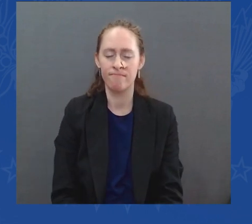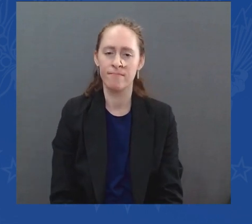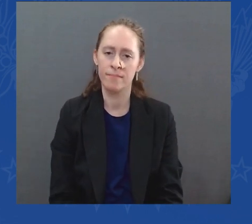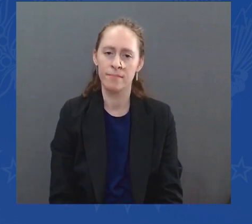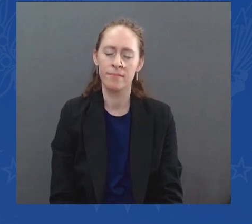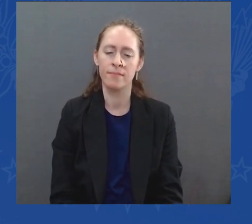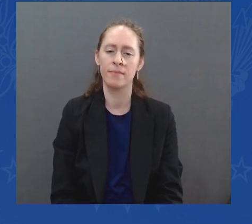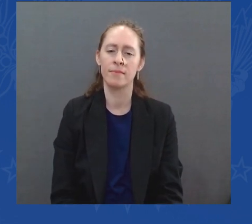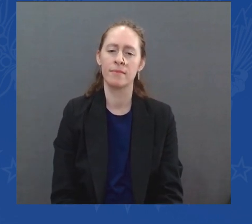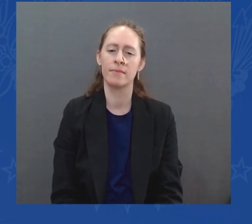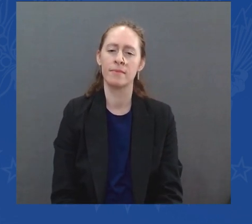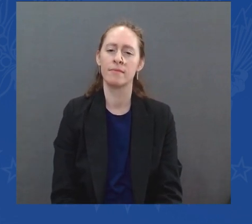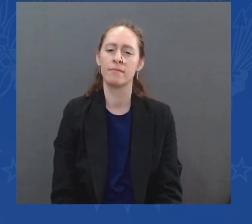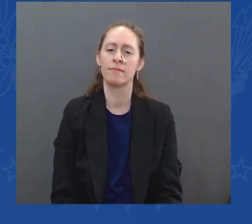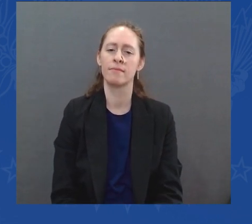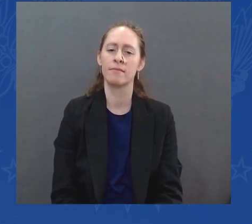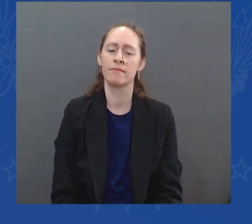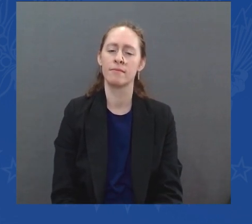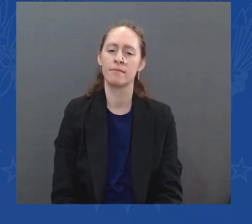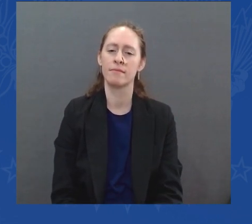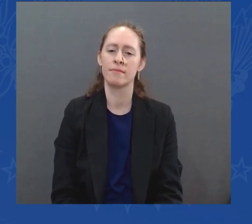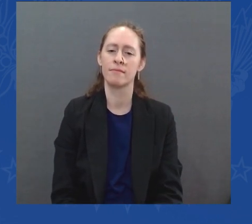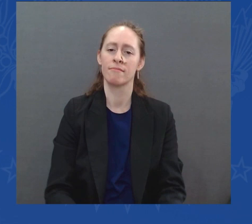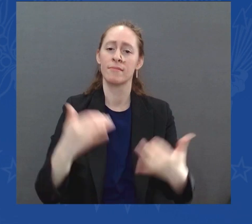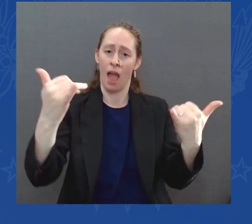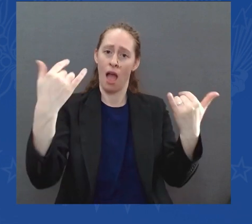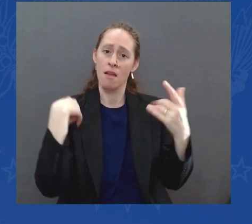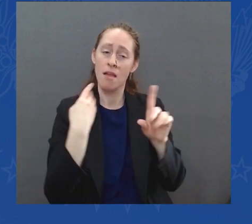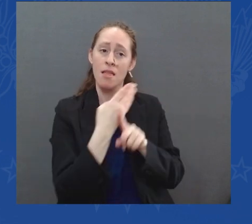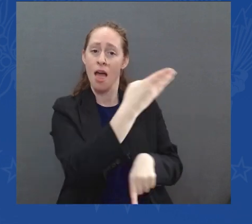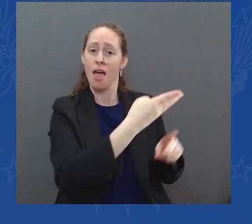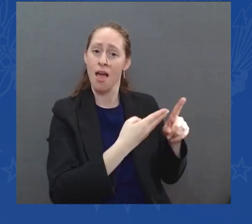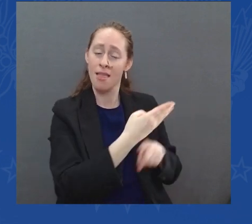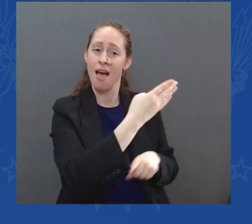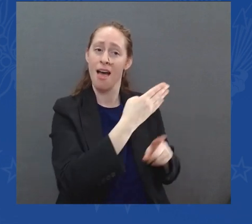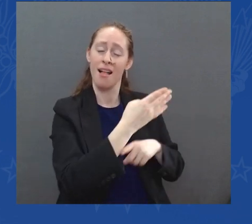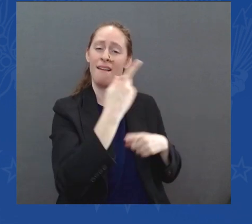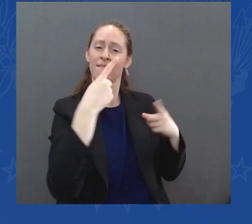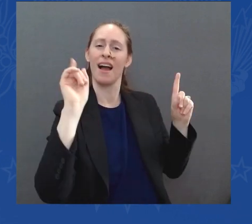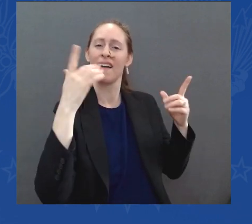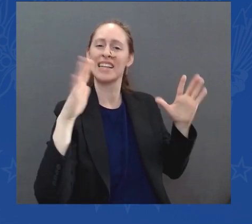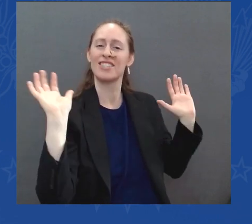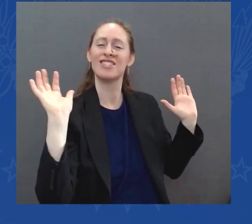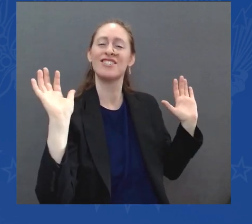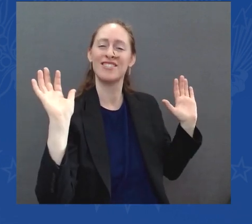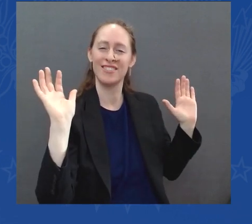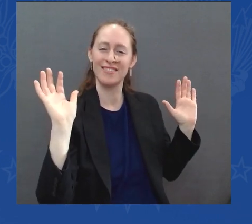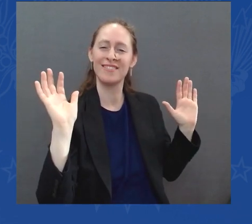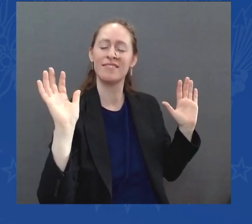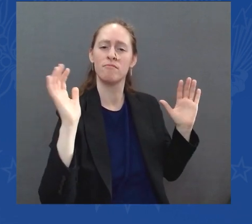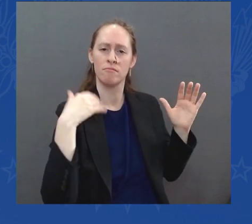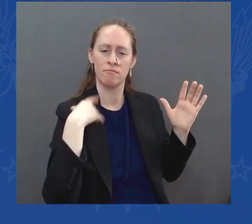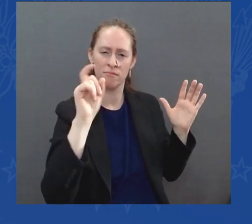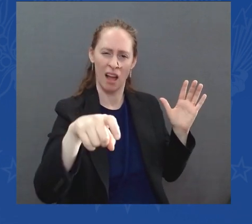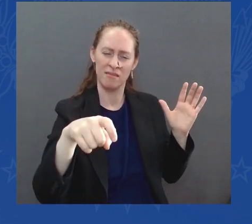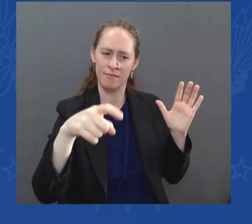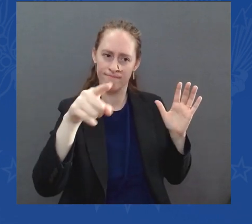to acknowledge the horror and this part of our history. To state unequivocally that lynching is